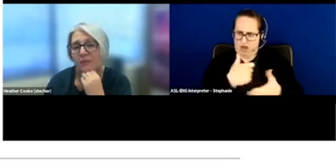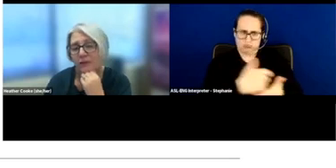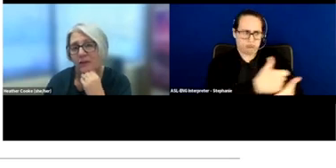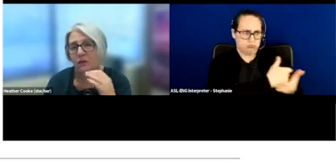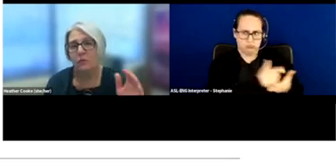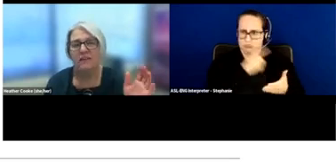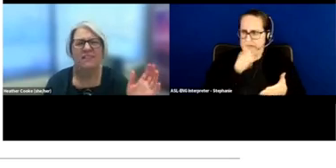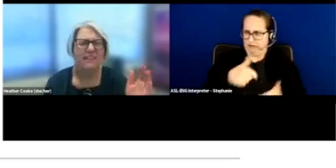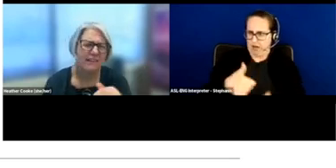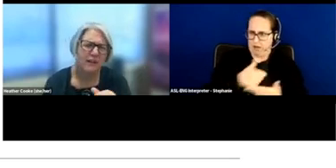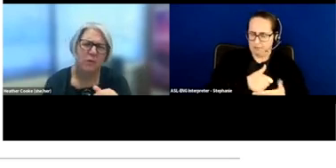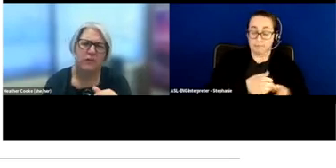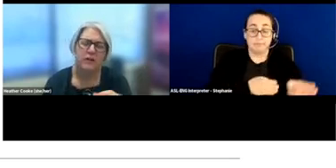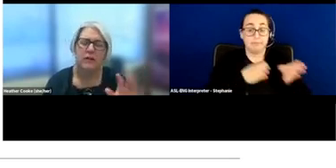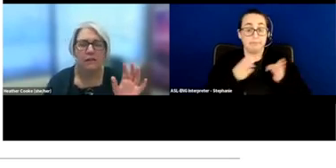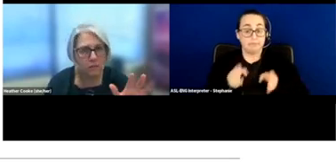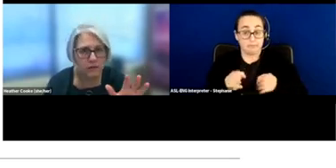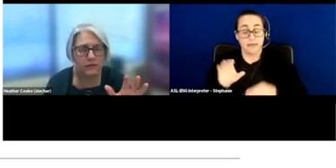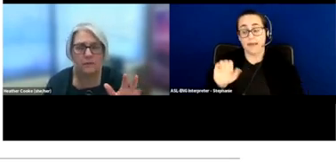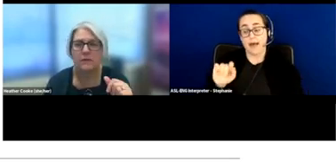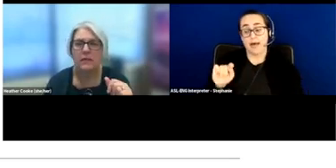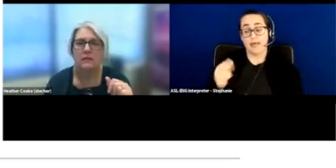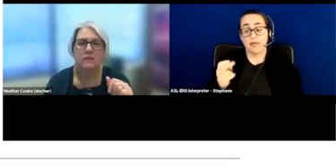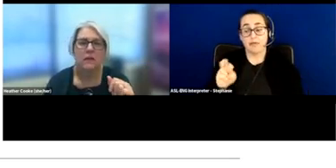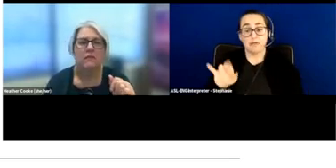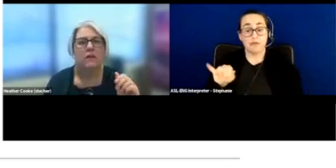Catherine, who was slightly older, little more experienced,